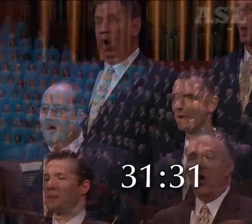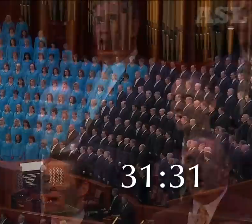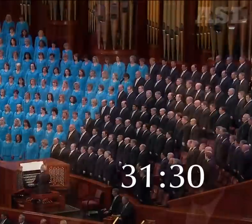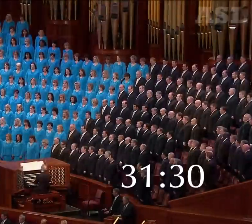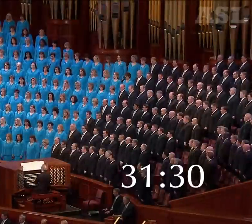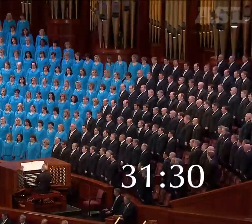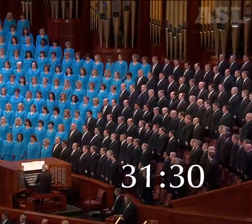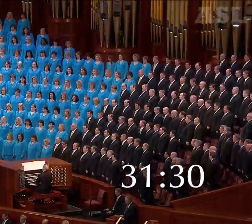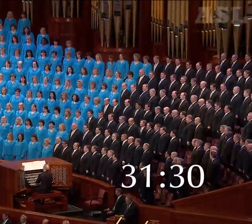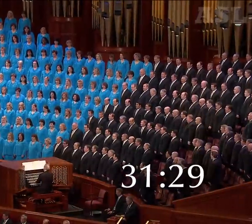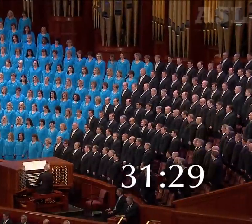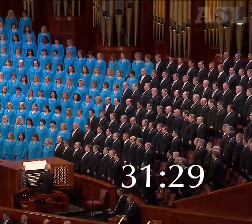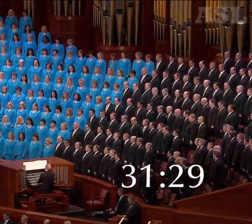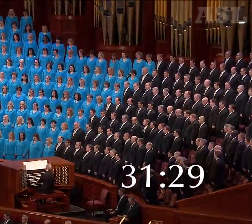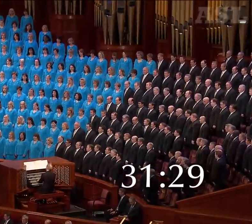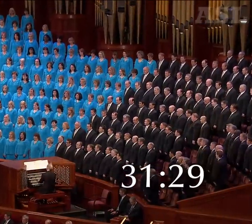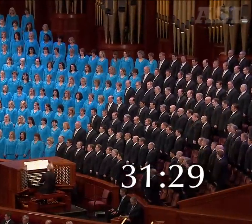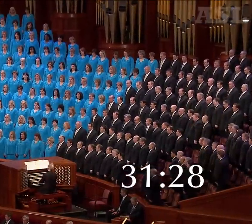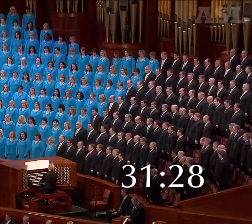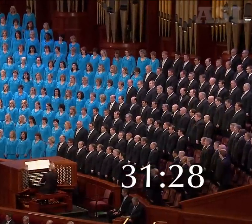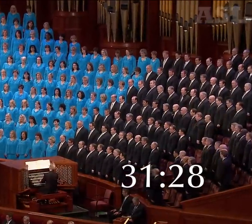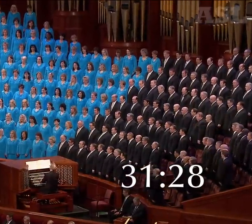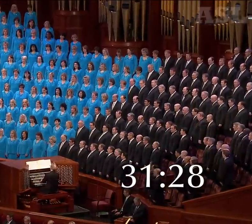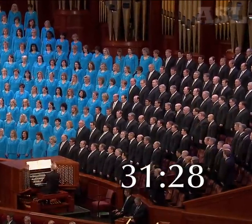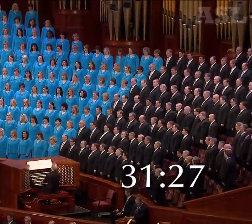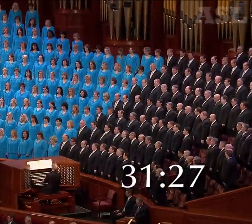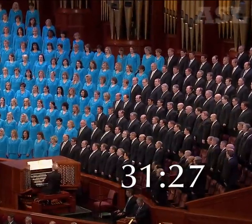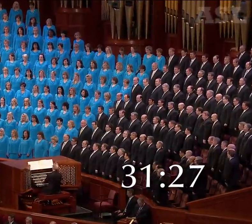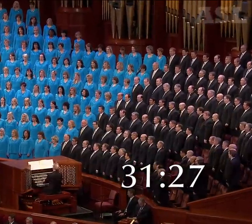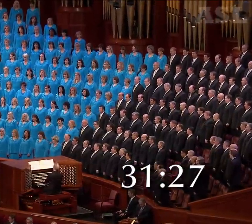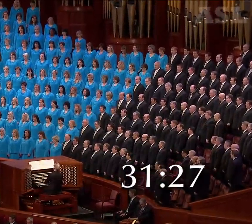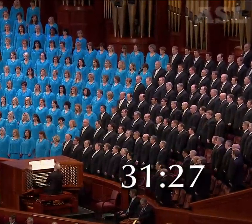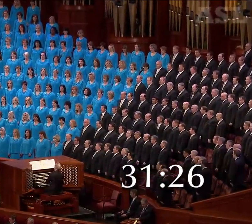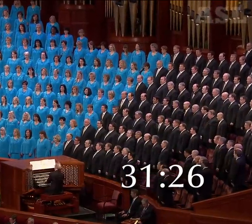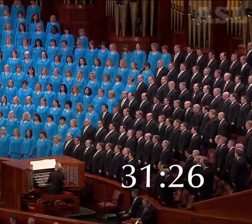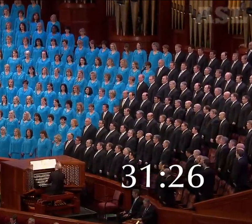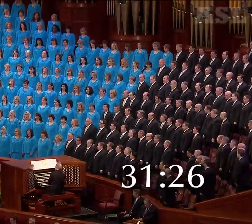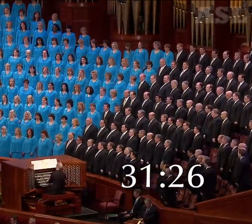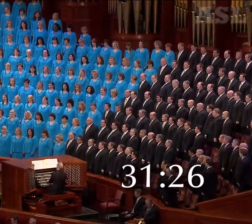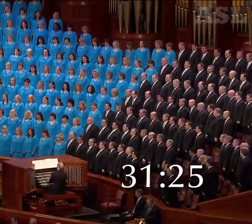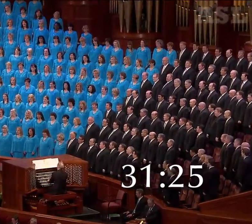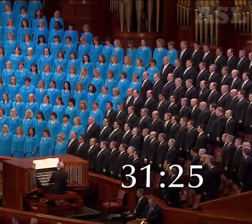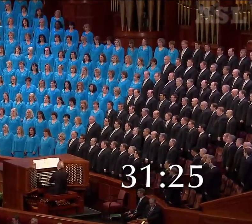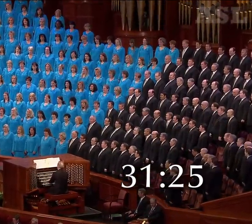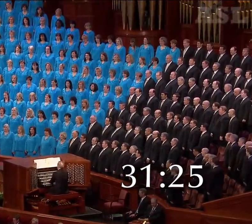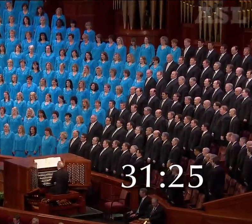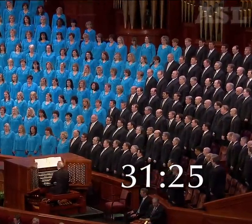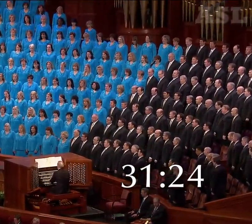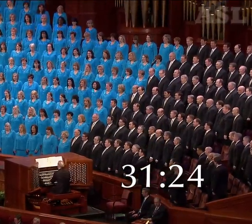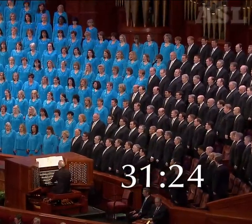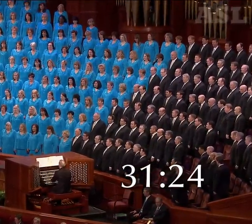THIS IS THE ENGLISH CLOSED CAPTION CHANNEL OF THE CHURCH OF JESUS CHRIST OF LATTER-DAY SAINTS.